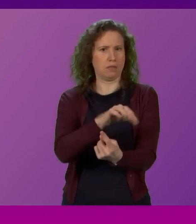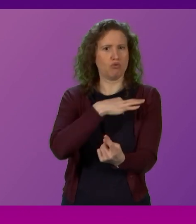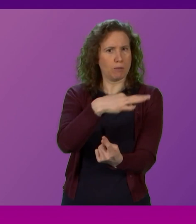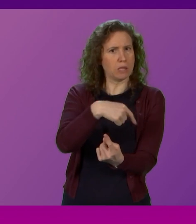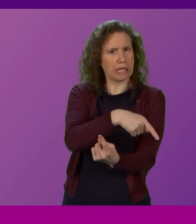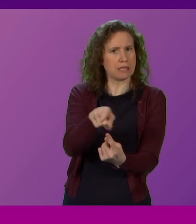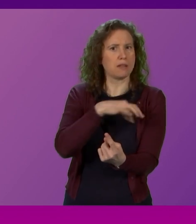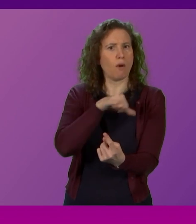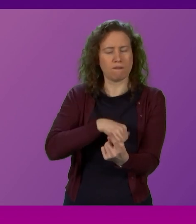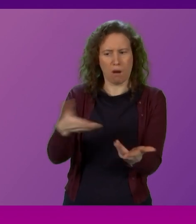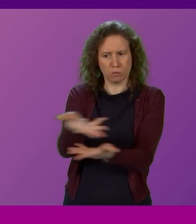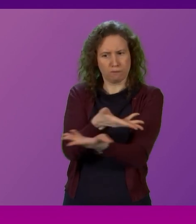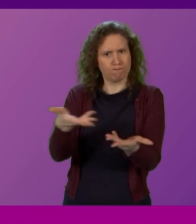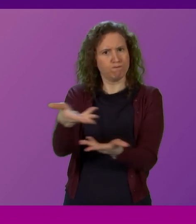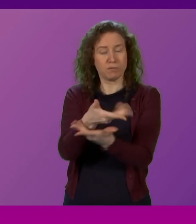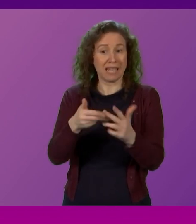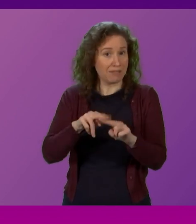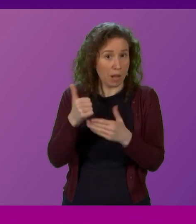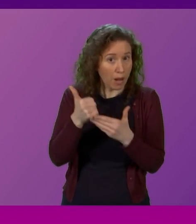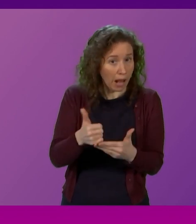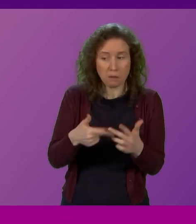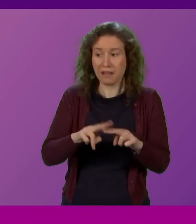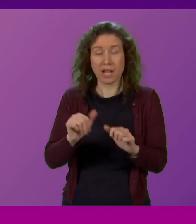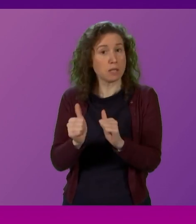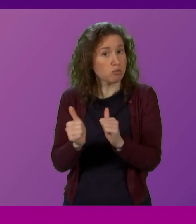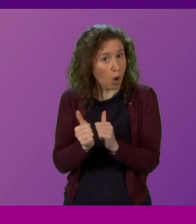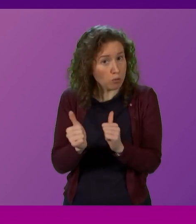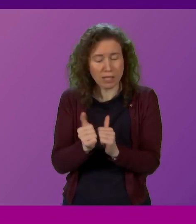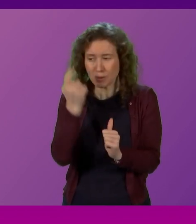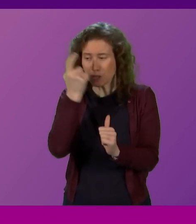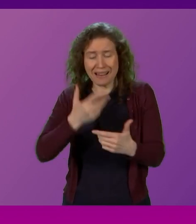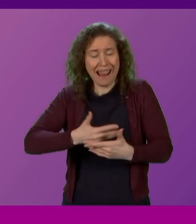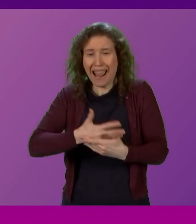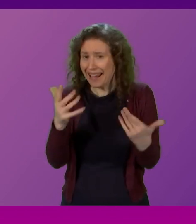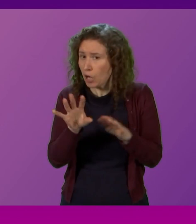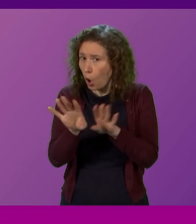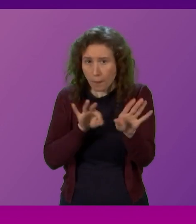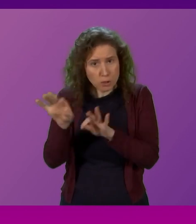of the farm, if that would be helpful and appropriate, to consider options for the future.